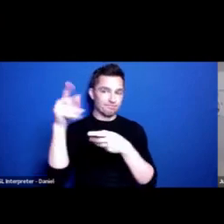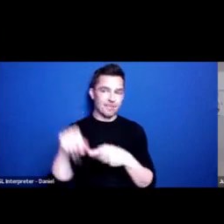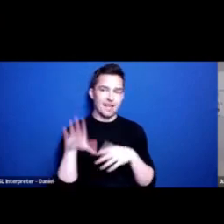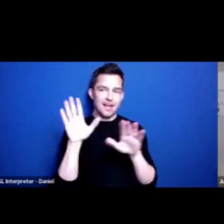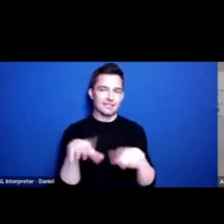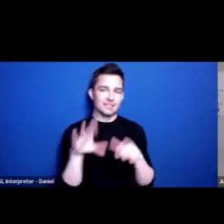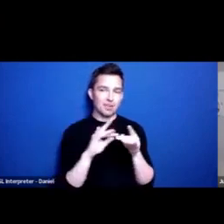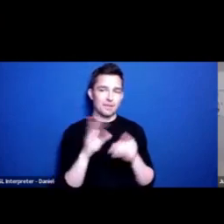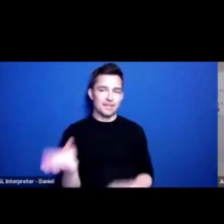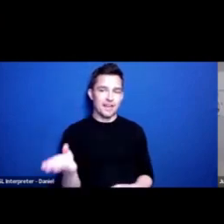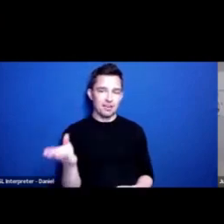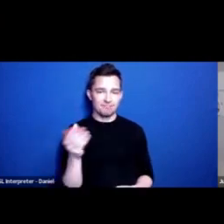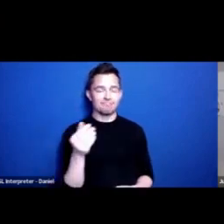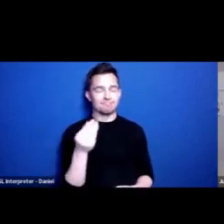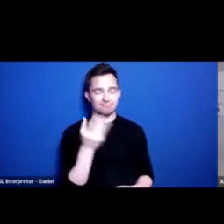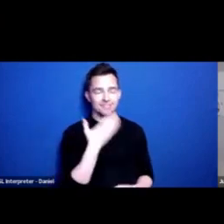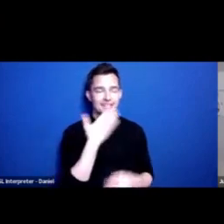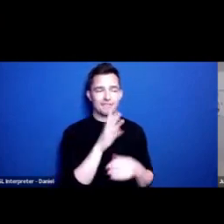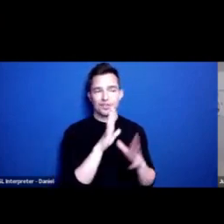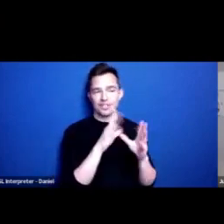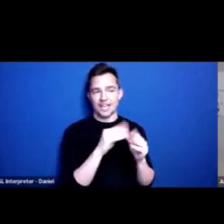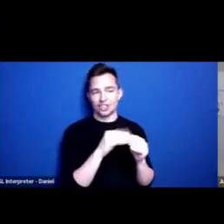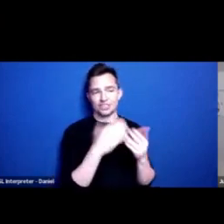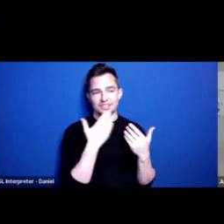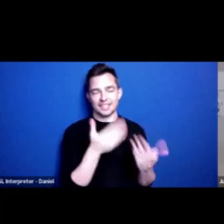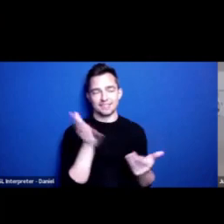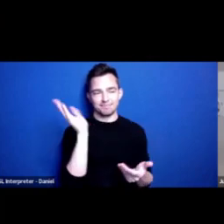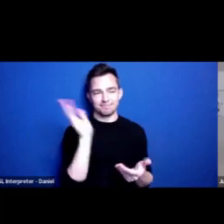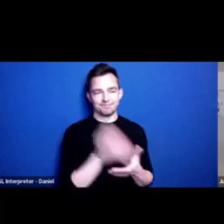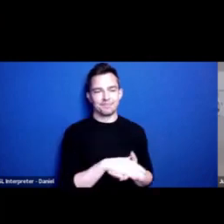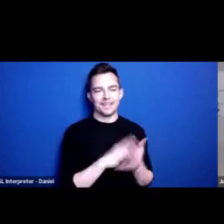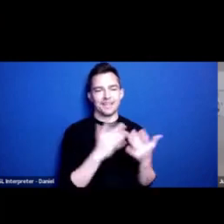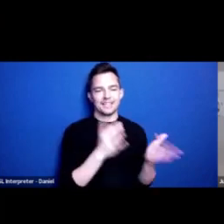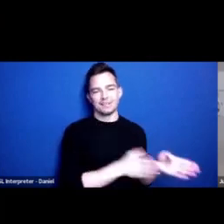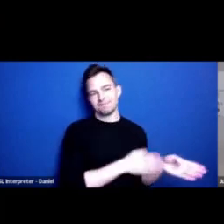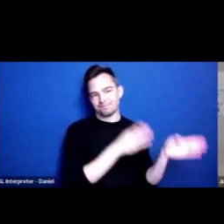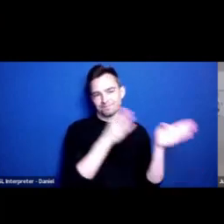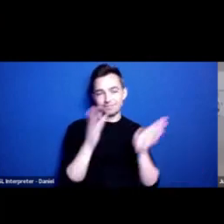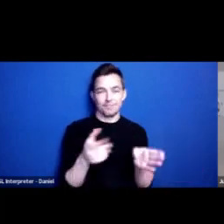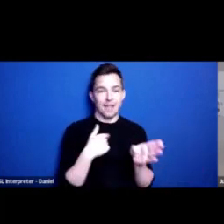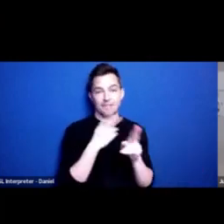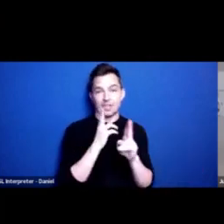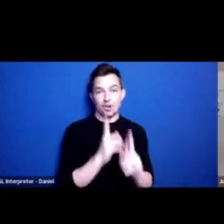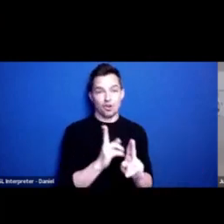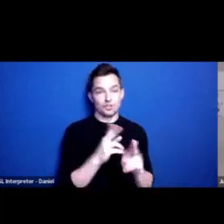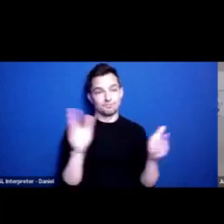thank you for your for your session. Okay, so I have the honor of introducing our last